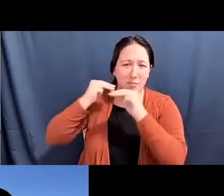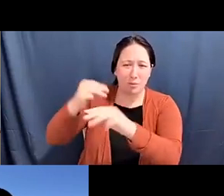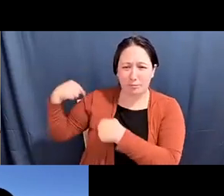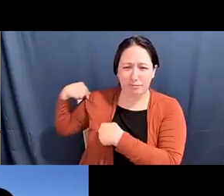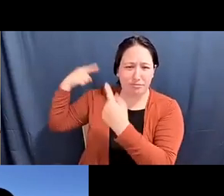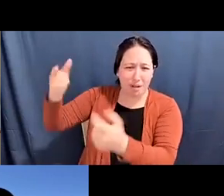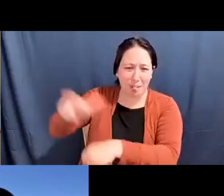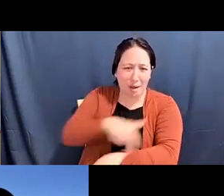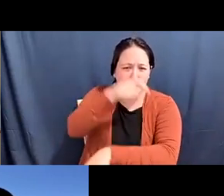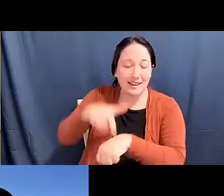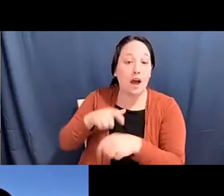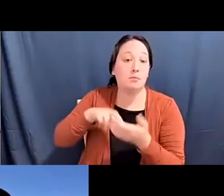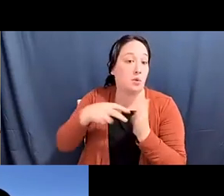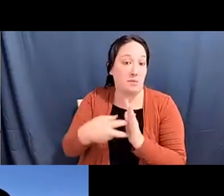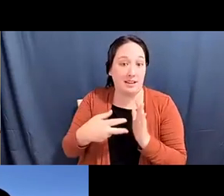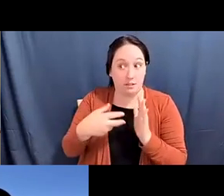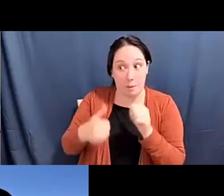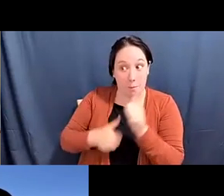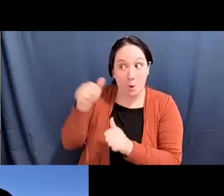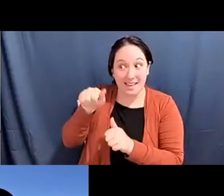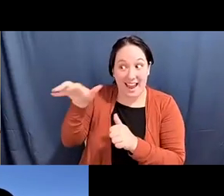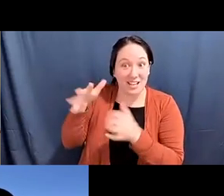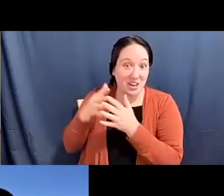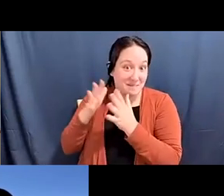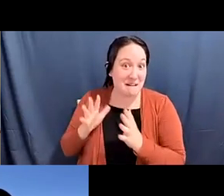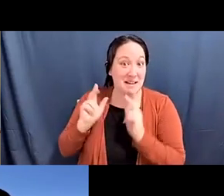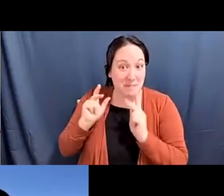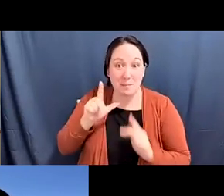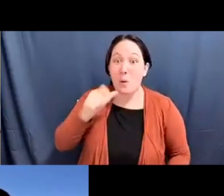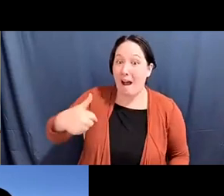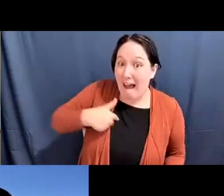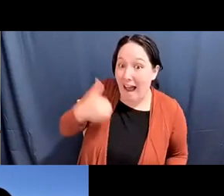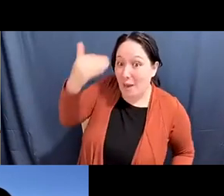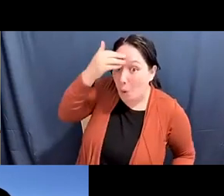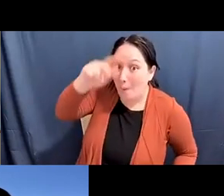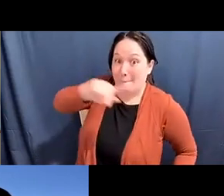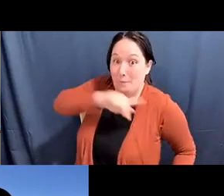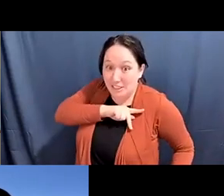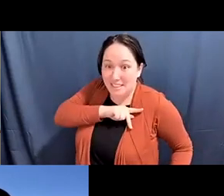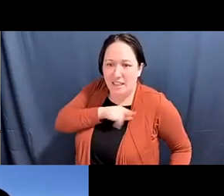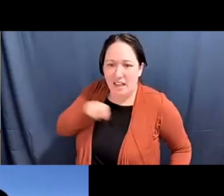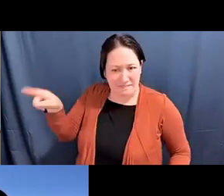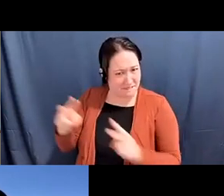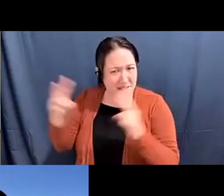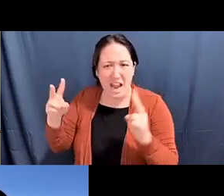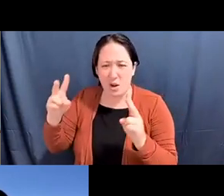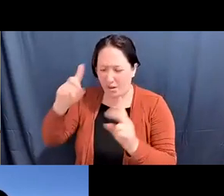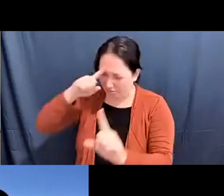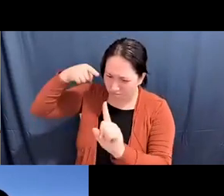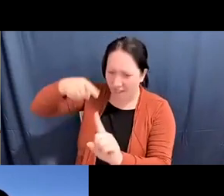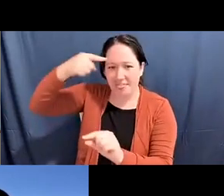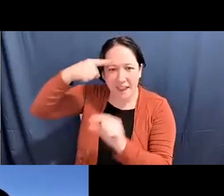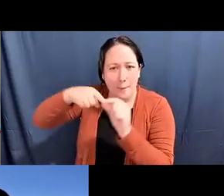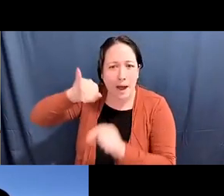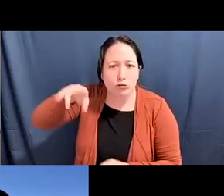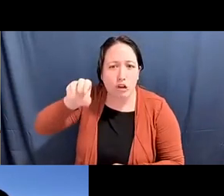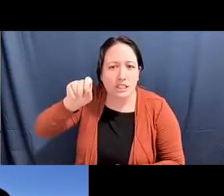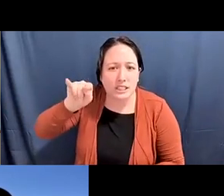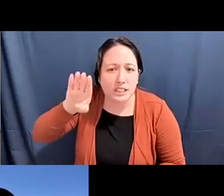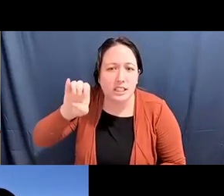Diane Fujino: I mean, most of the Asian Americans, who I know personally and interact with personally are very justice minded, engage in solidarity, are activists.